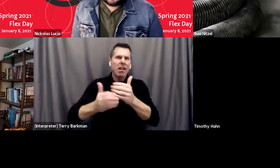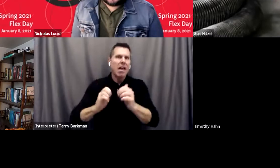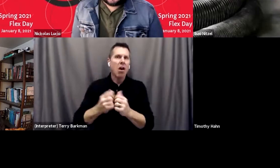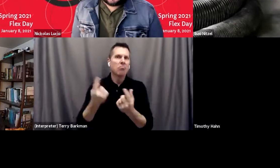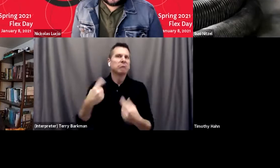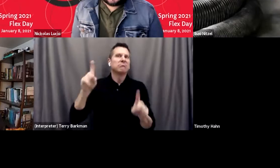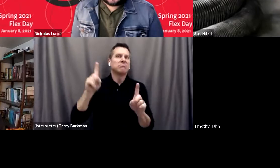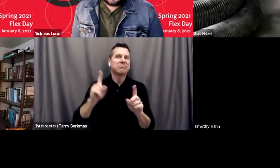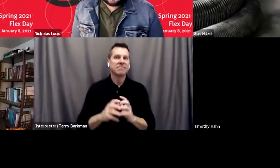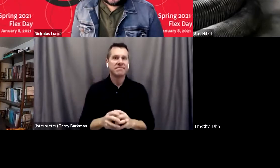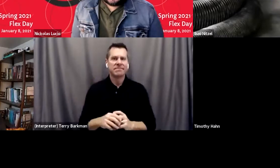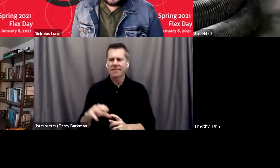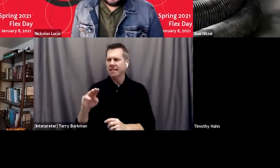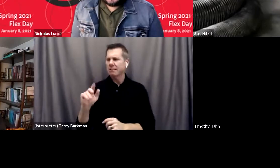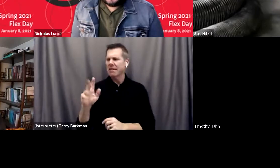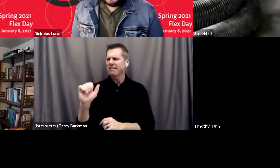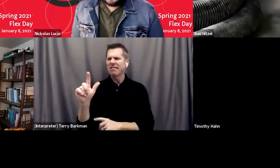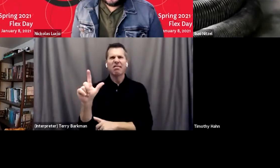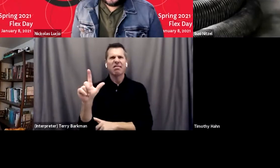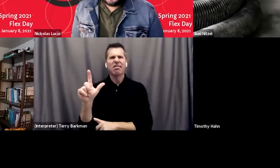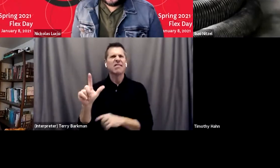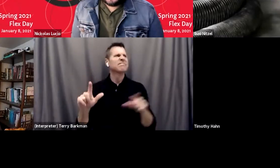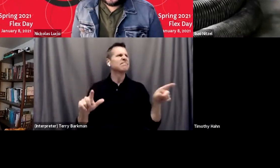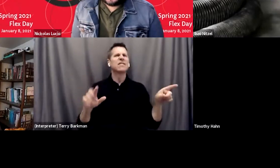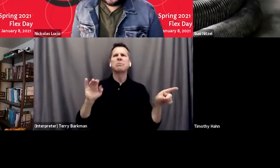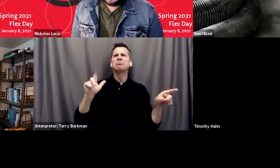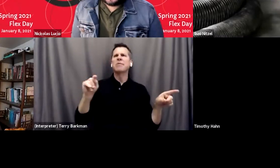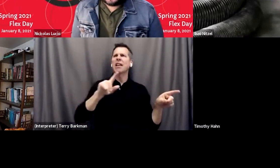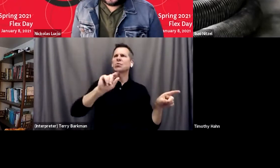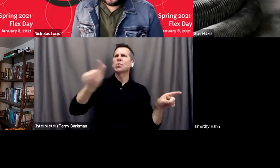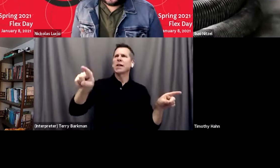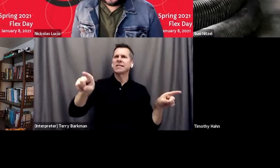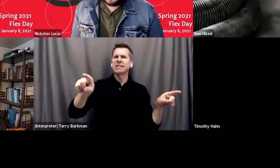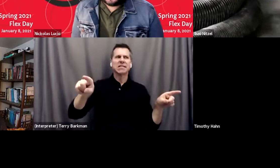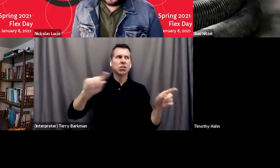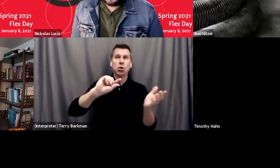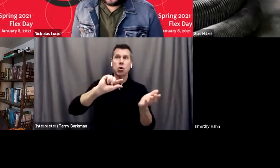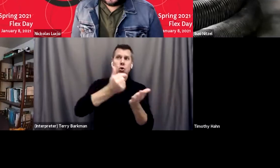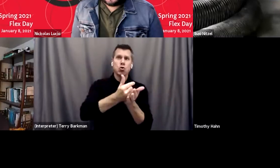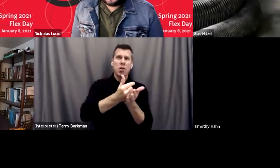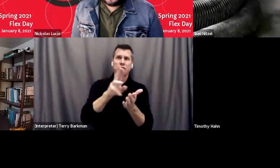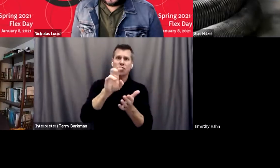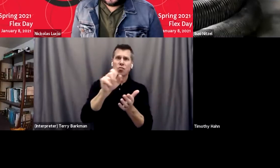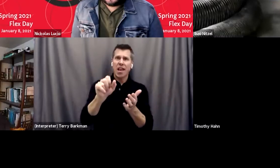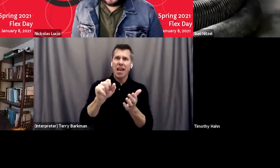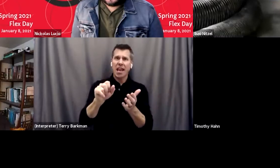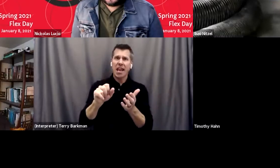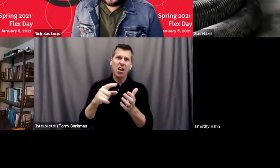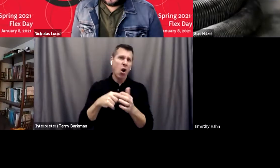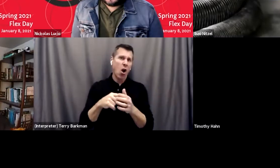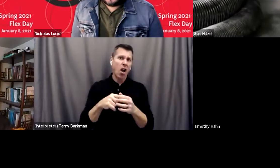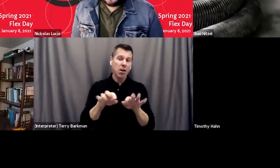Susi Nitzel: Michael, Brett has a question. Okay. Is the graduation rate based on earning an associate's degree? Or does it take into